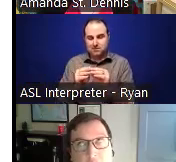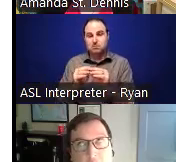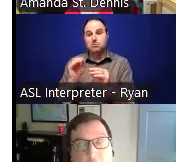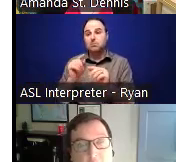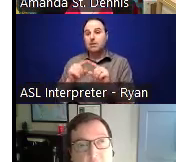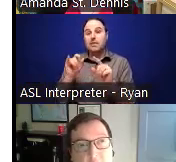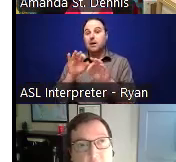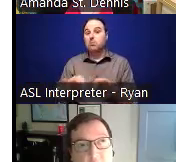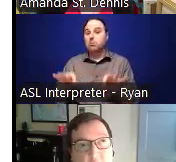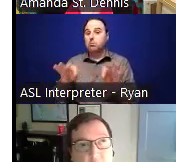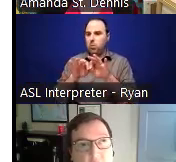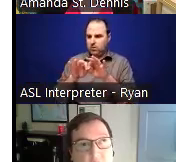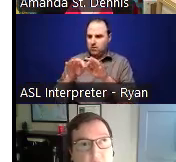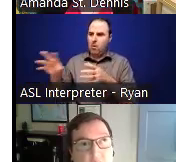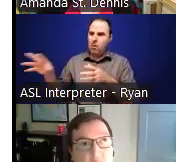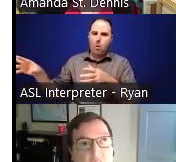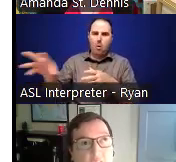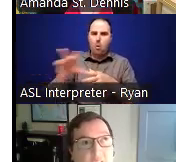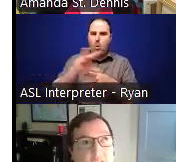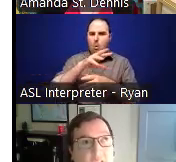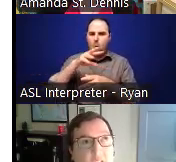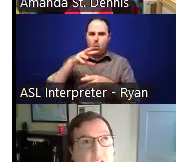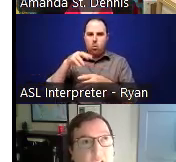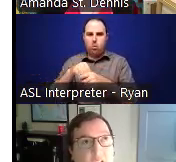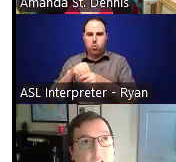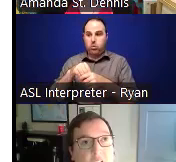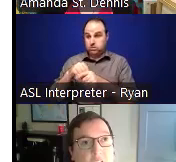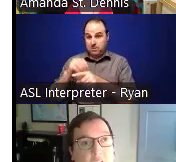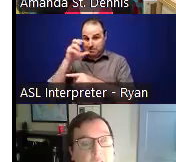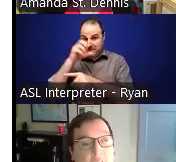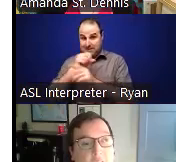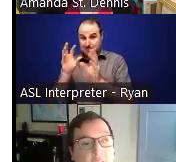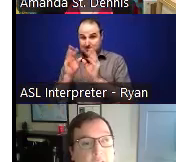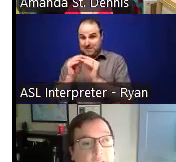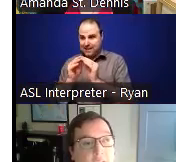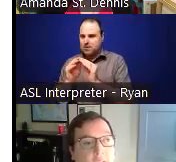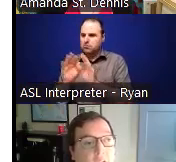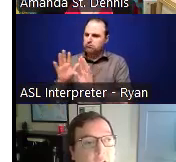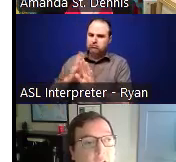of inclusion where that just because you missed a meeting, that's okay. They want to be able to